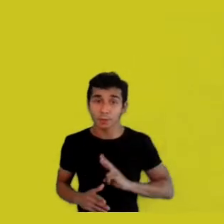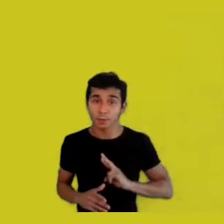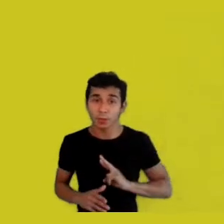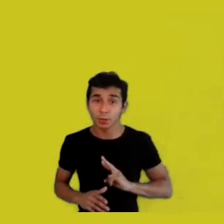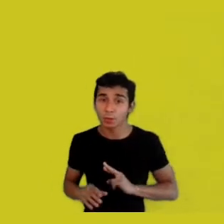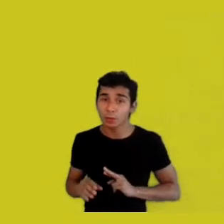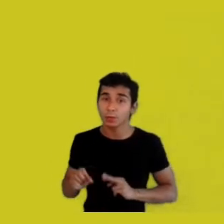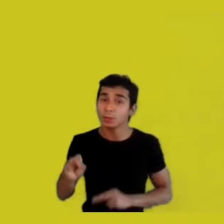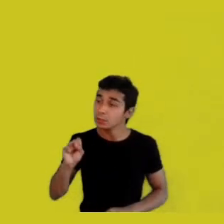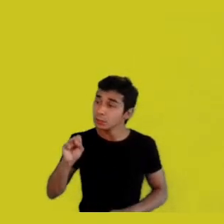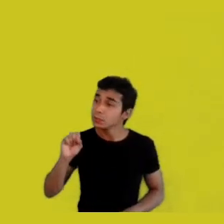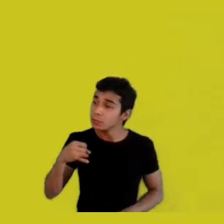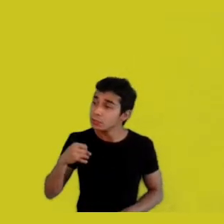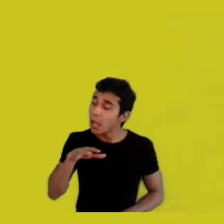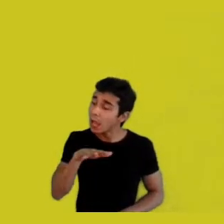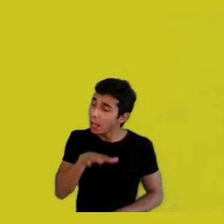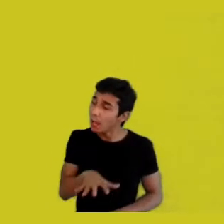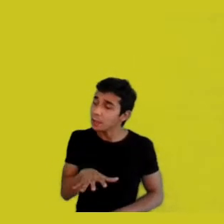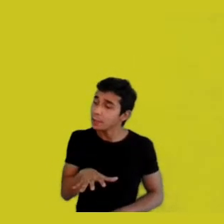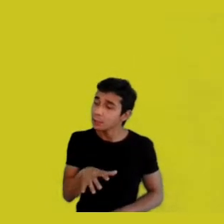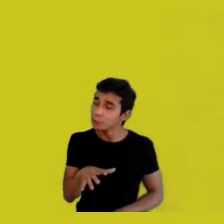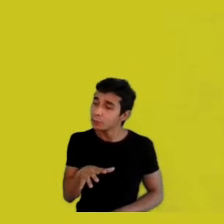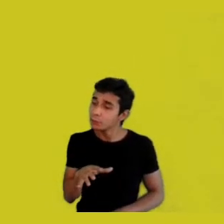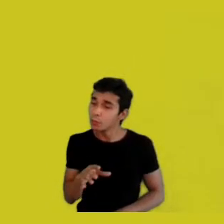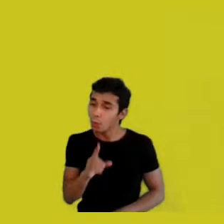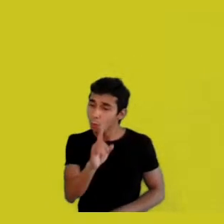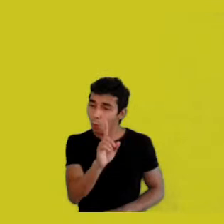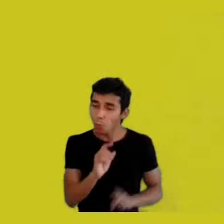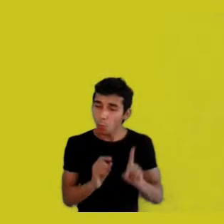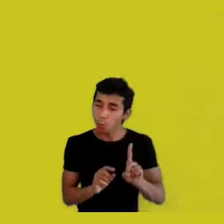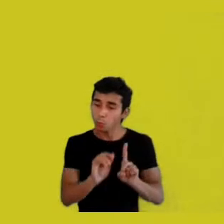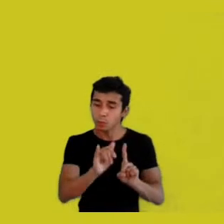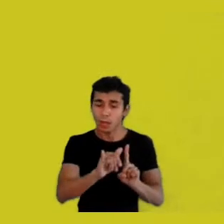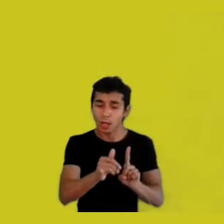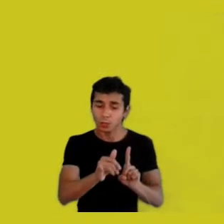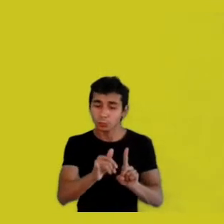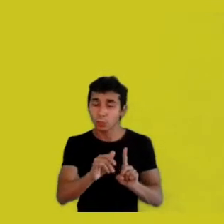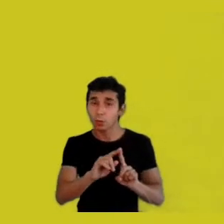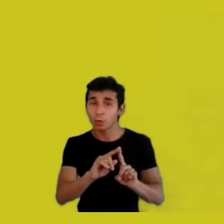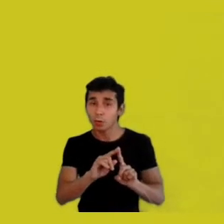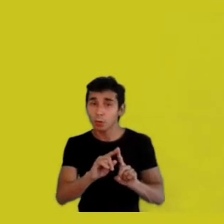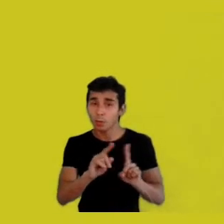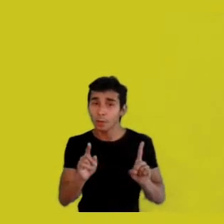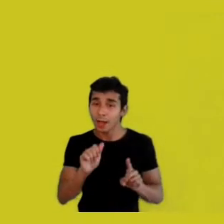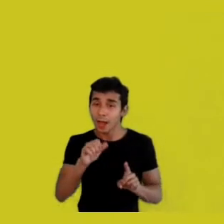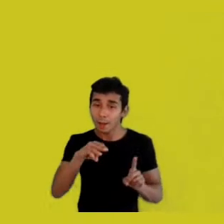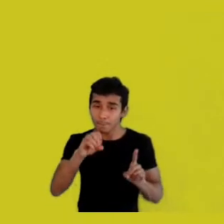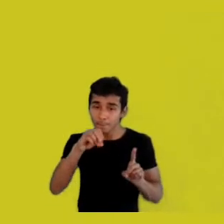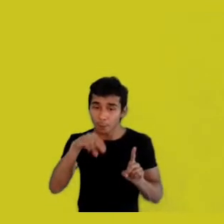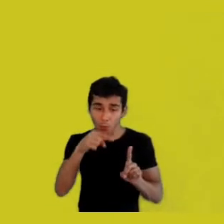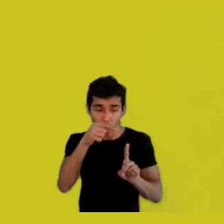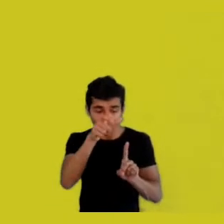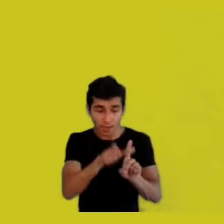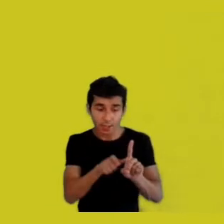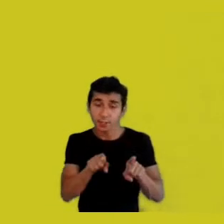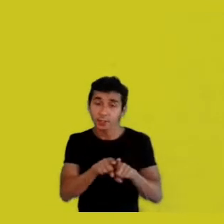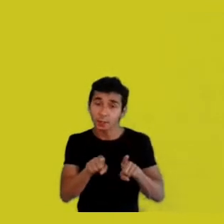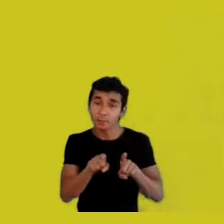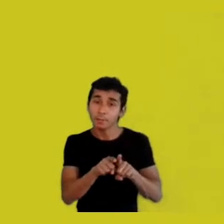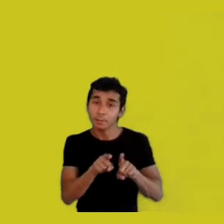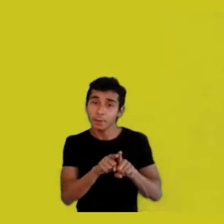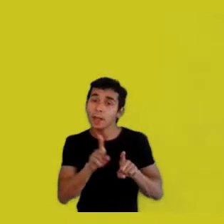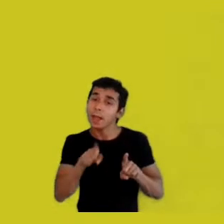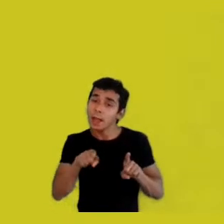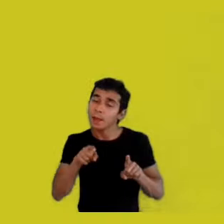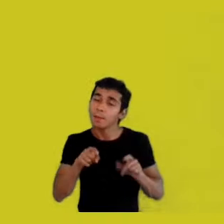He is Amon, and Amon is also his wives, children,